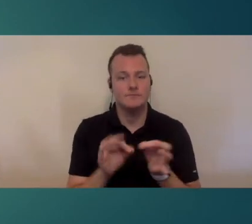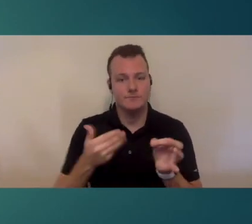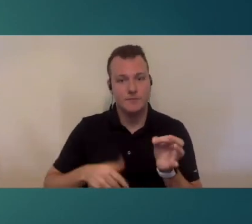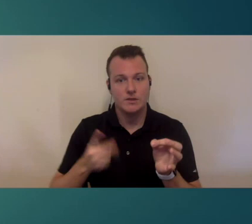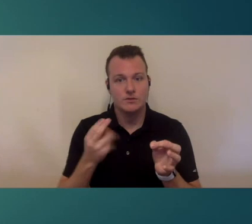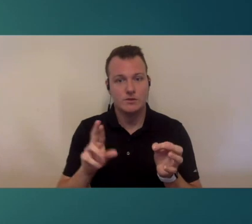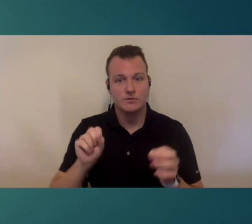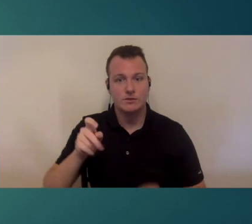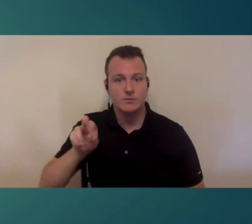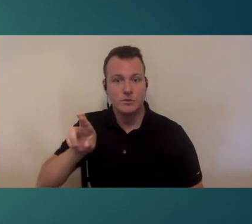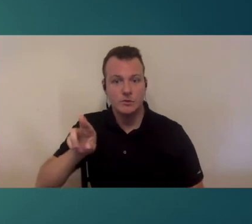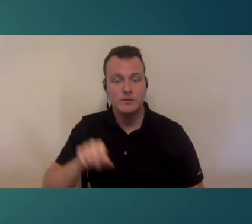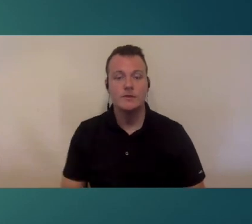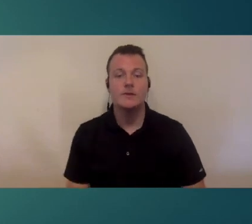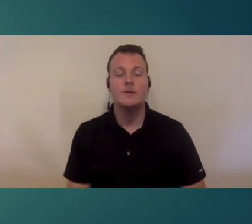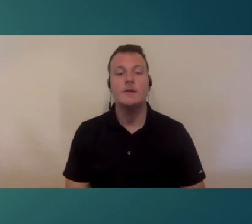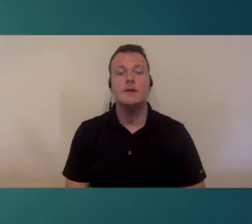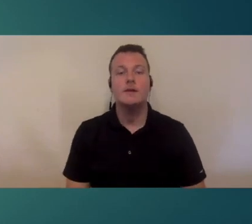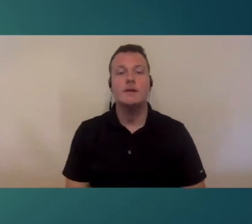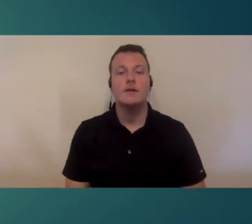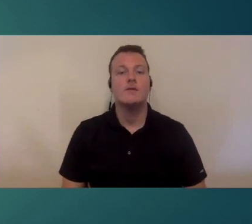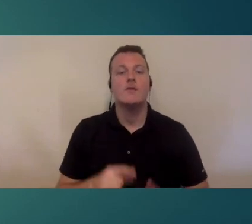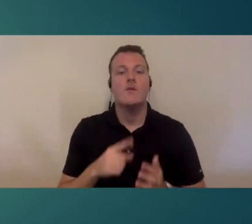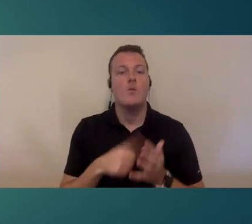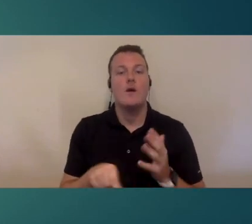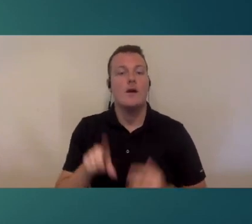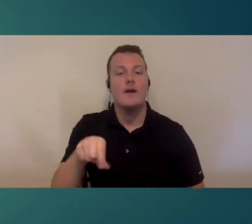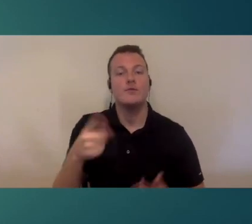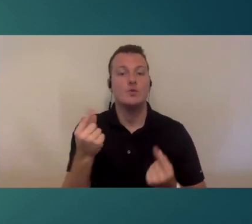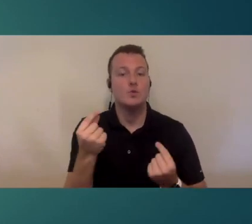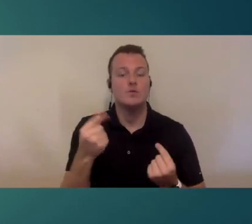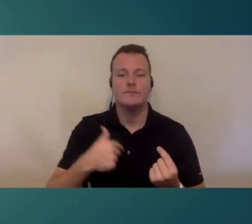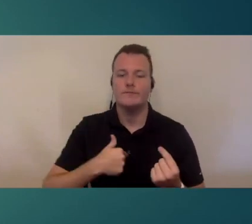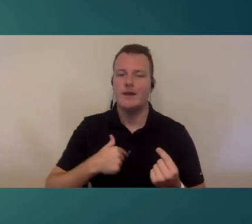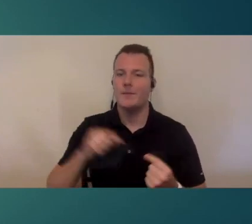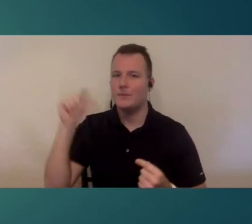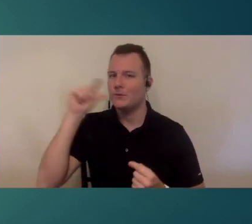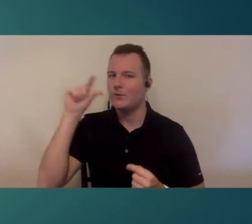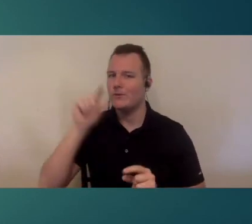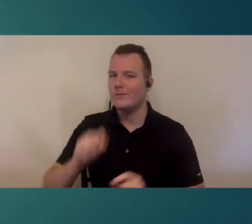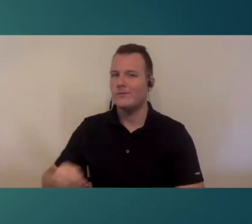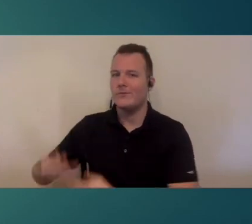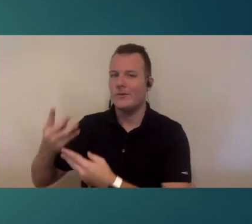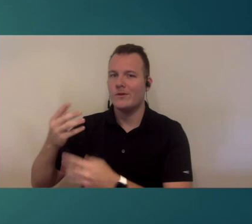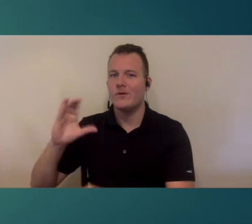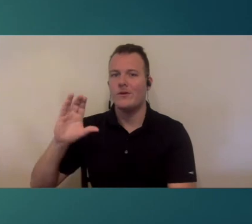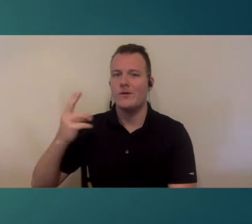Dr. Spoor, all. What you need to do- let me pull up my google, my chrome, firefox